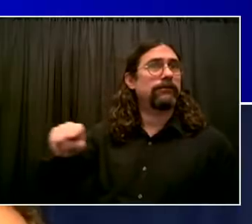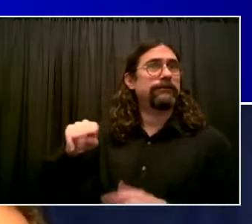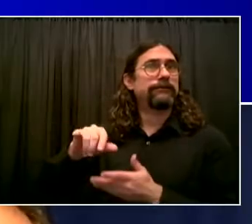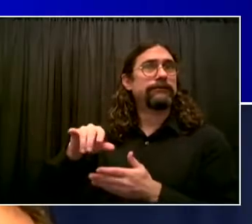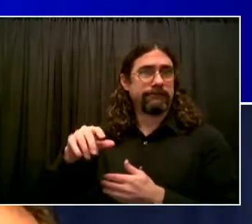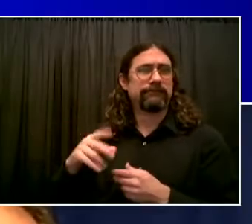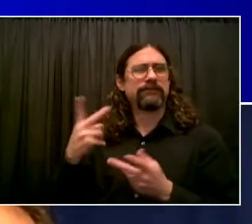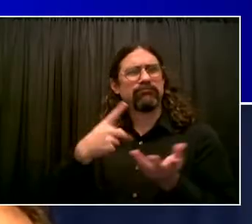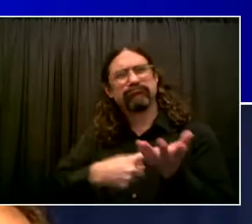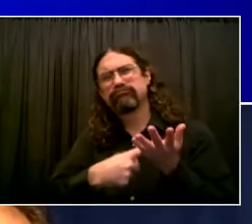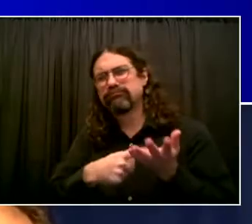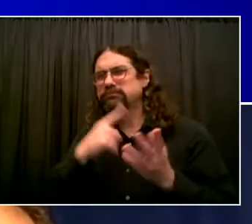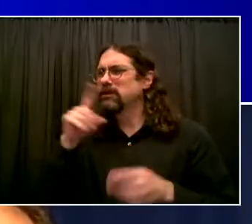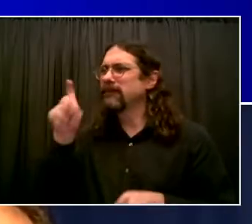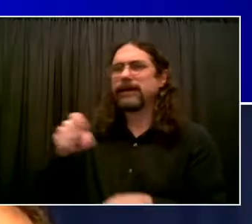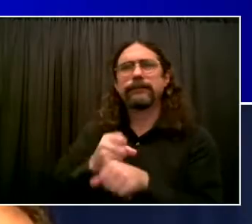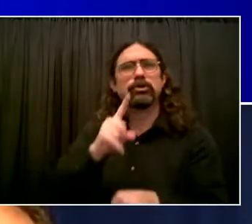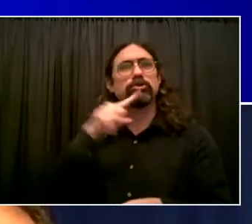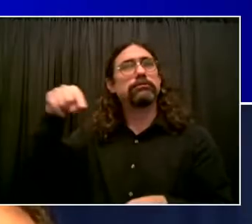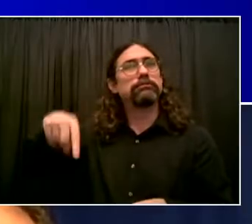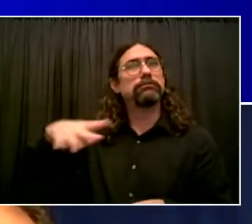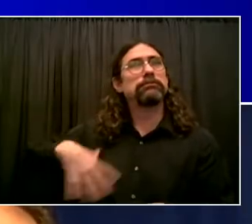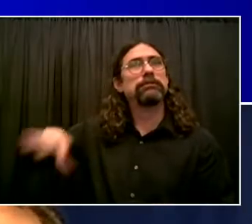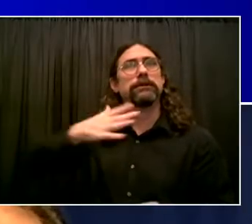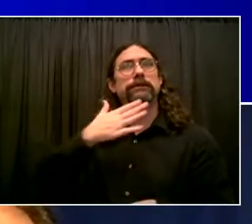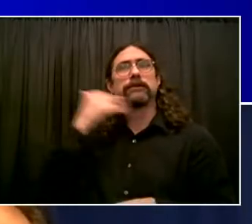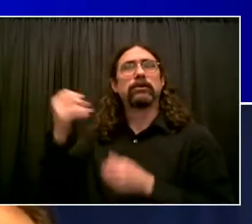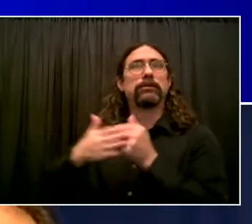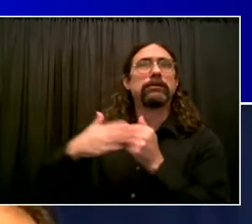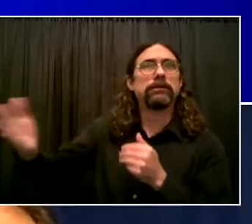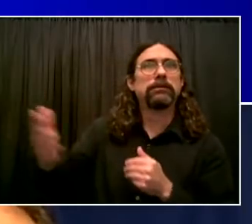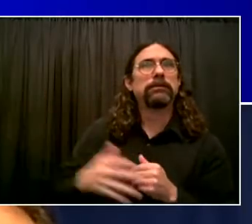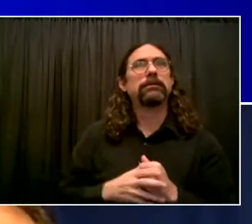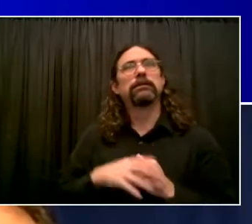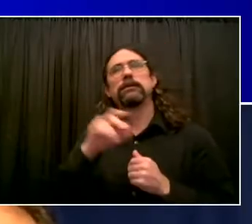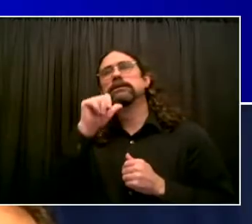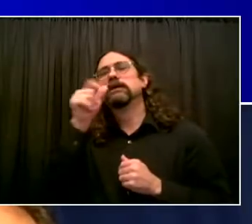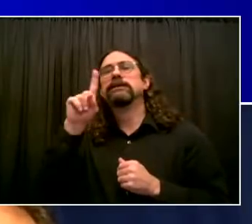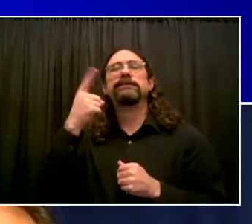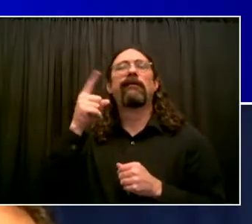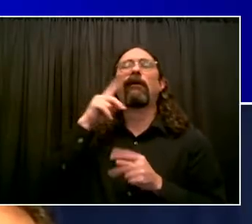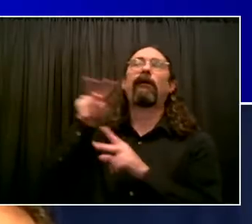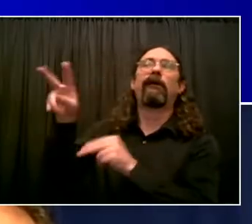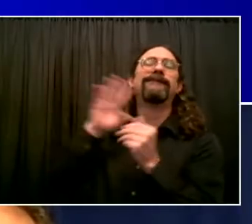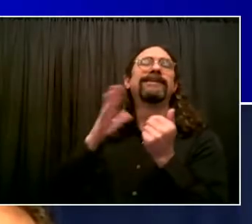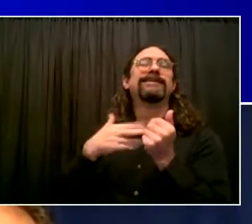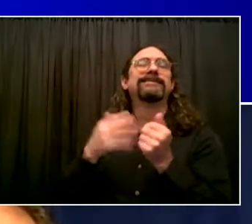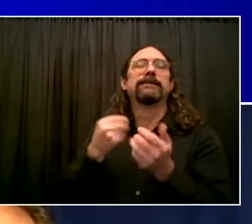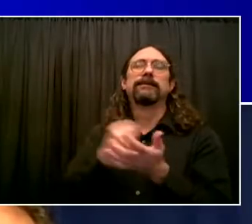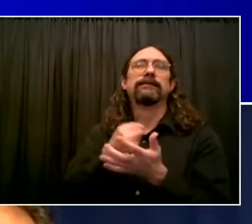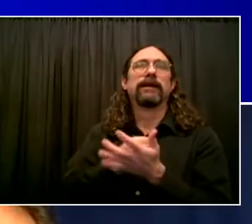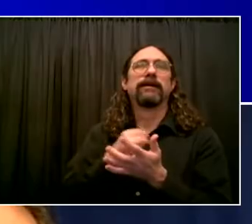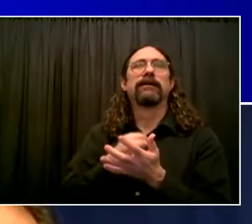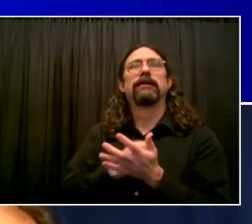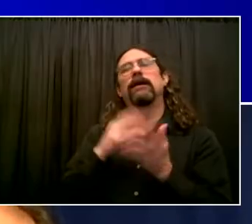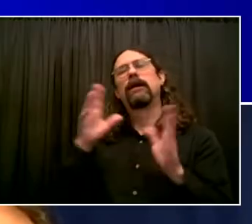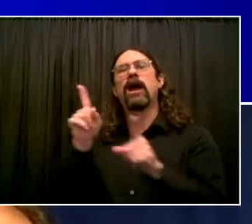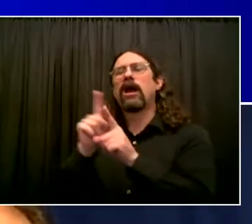SHARED COMMITMENT WE WERE GOING TO LEARN THE LESSONS OF THE PAST AND NOT LET